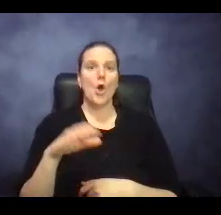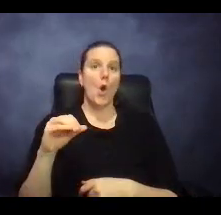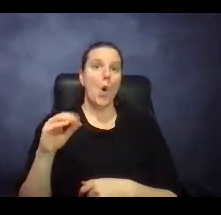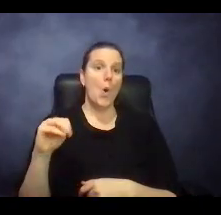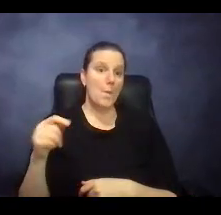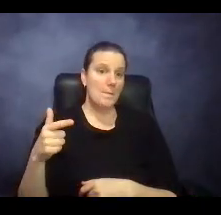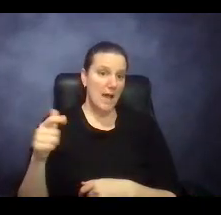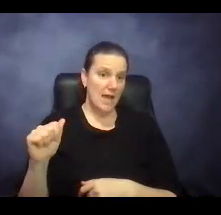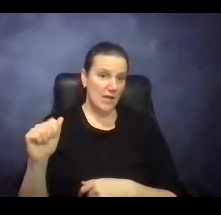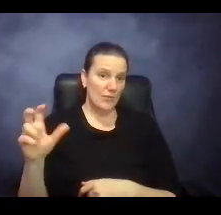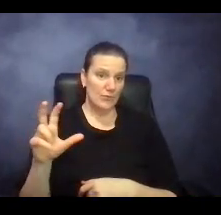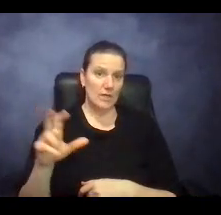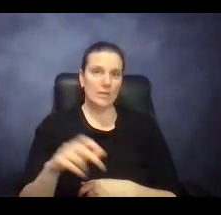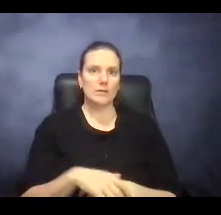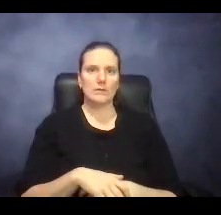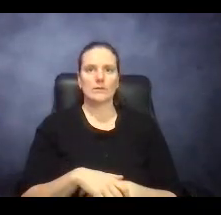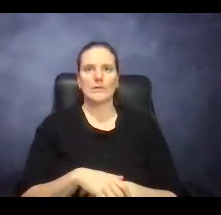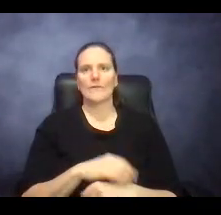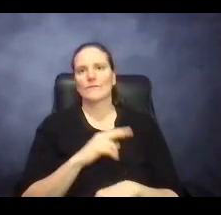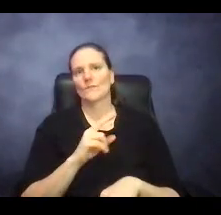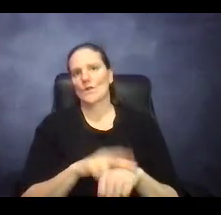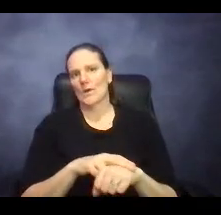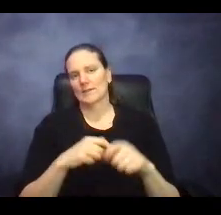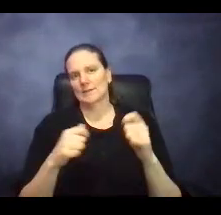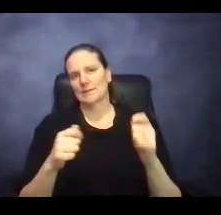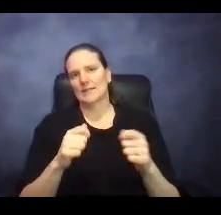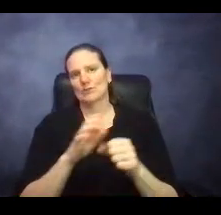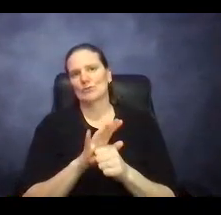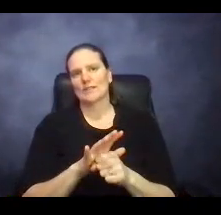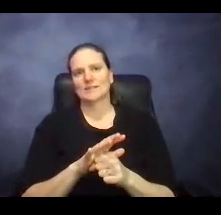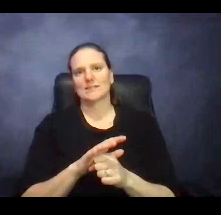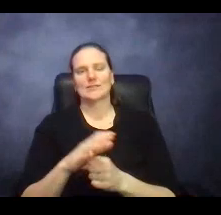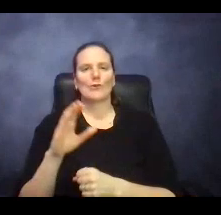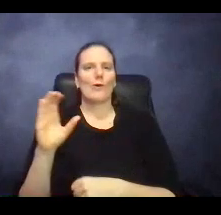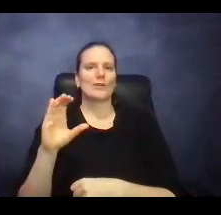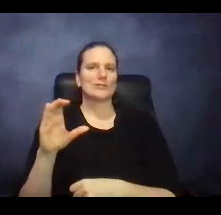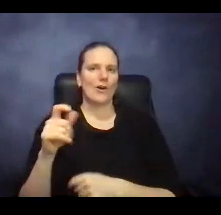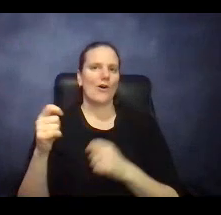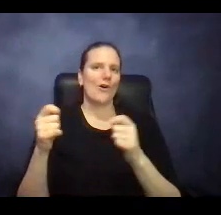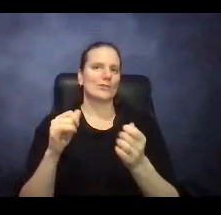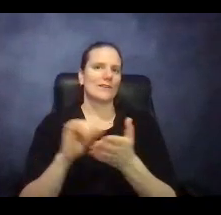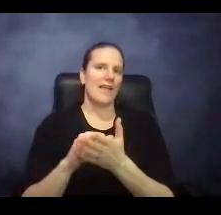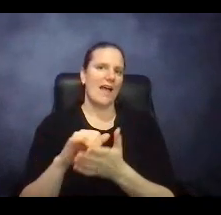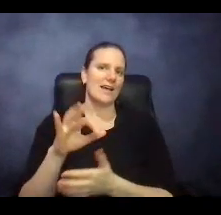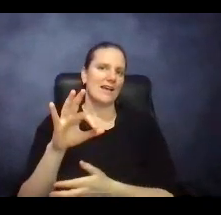And then of course, managing stress. Cortisol alters your gut flora and your estrogen balance, which you all know already.